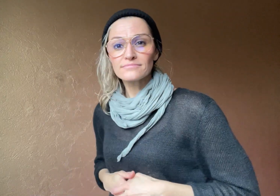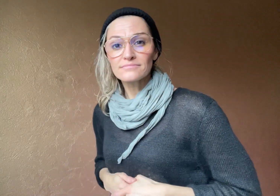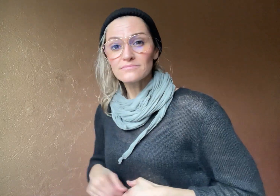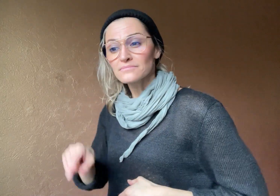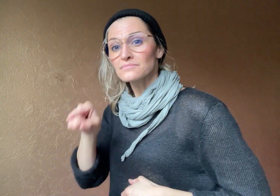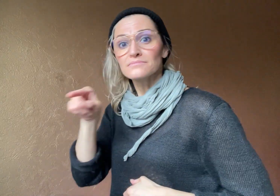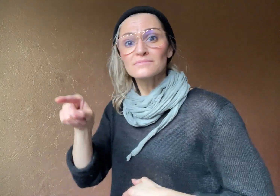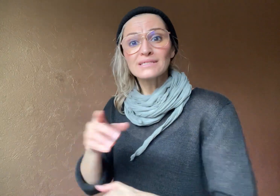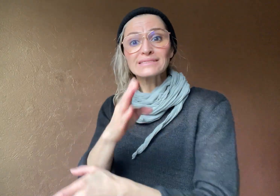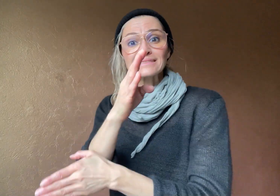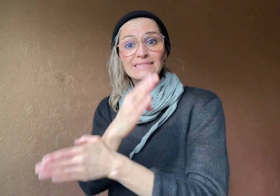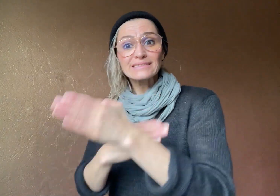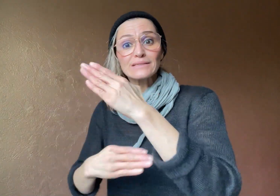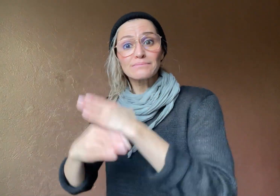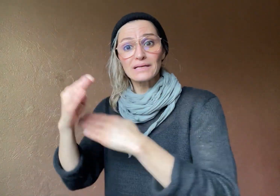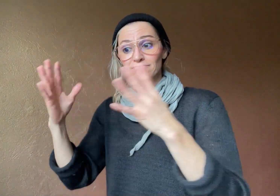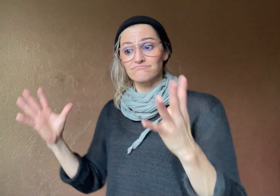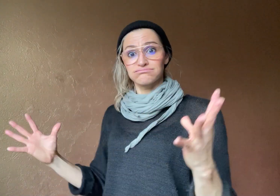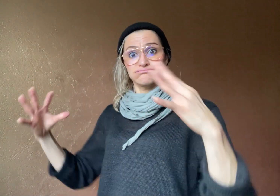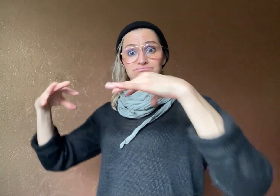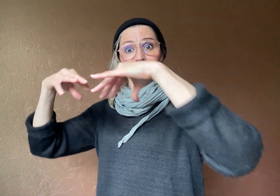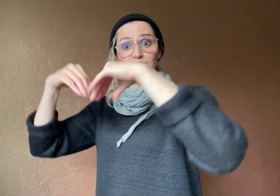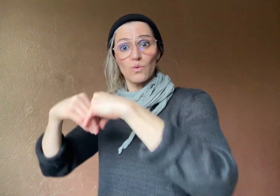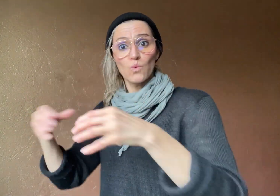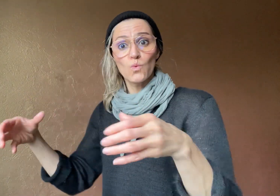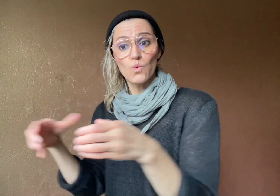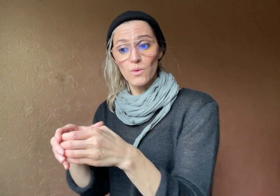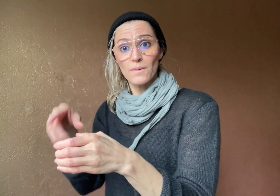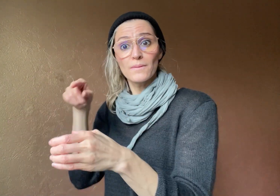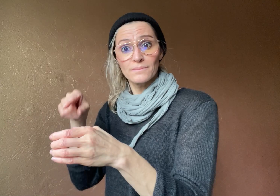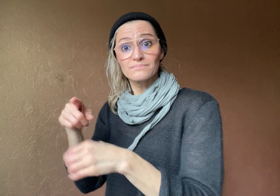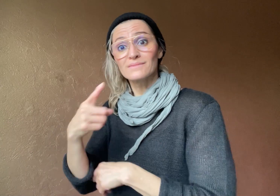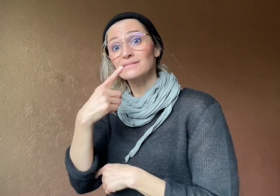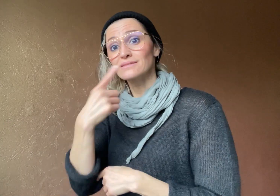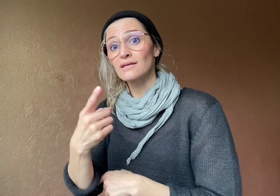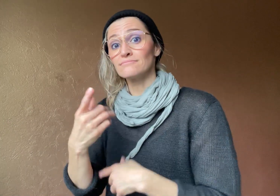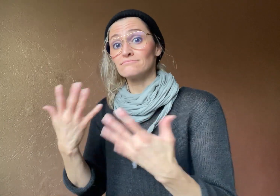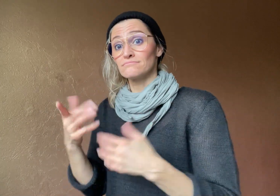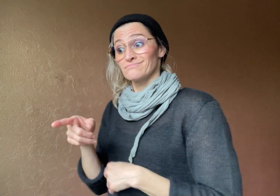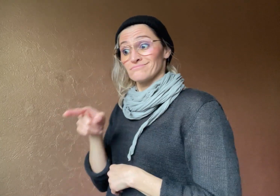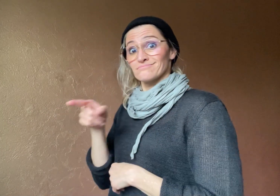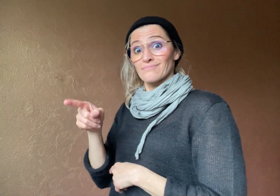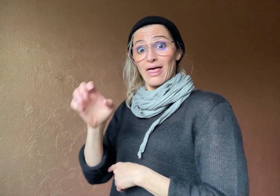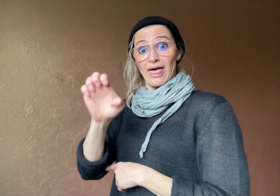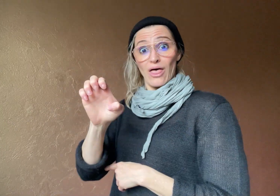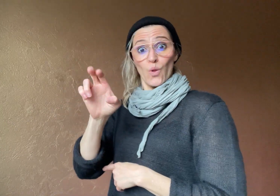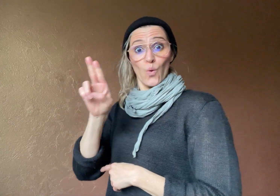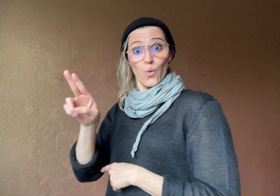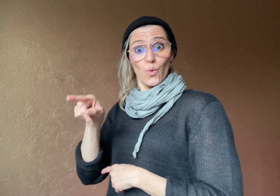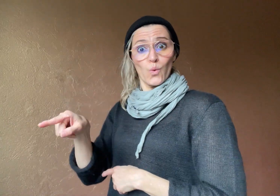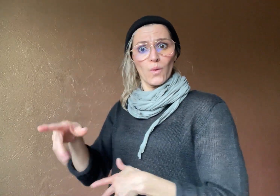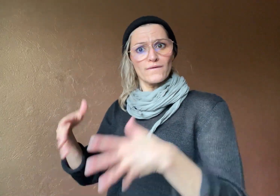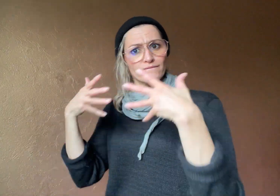The Disability Intergroup says as the EU boasts its motto